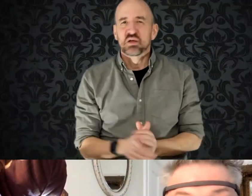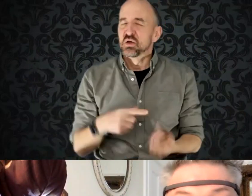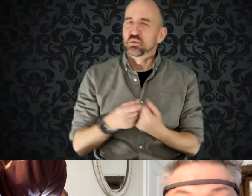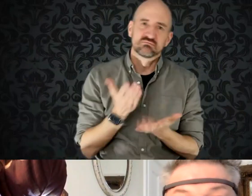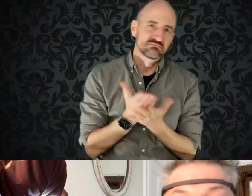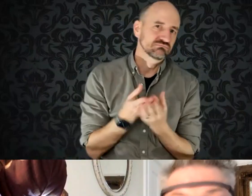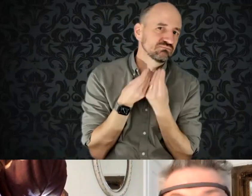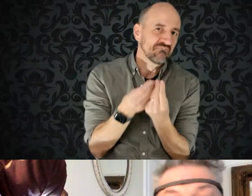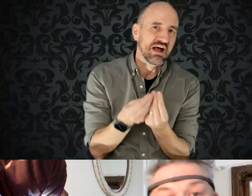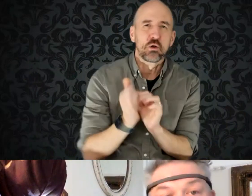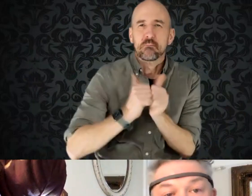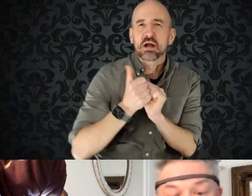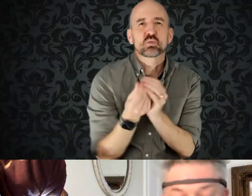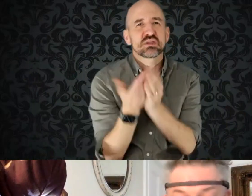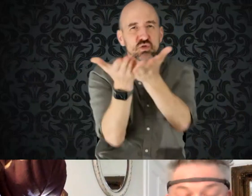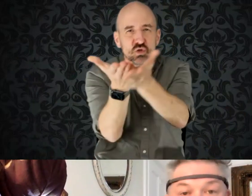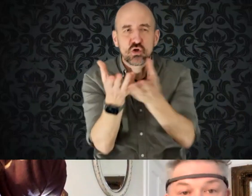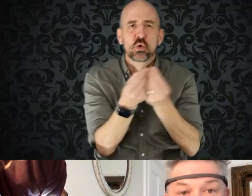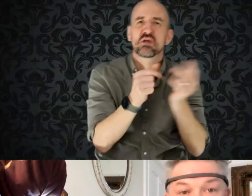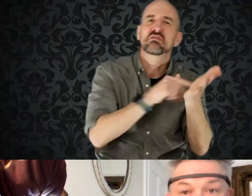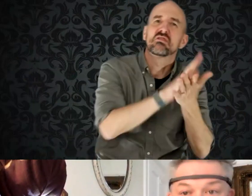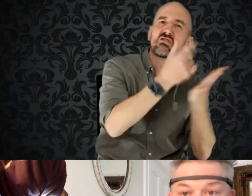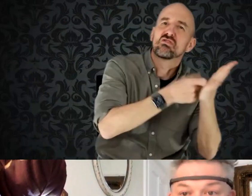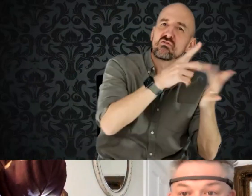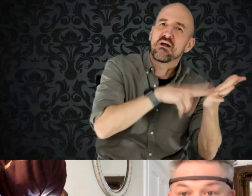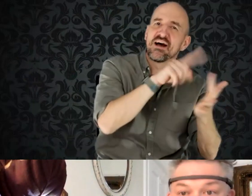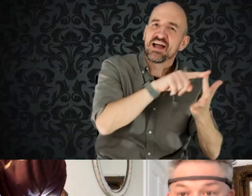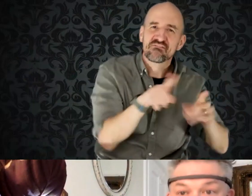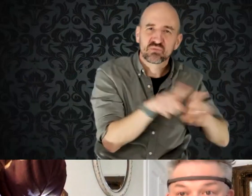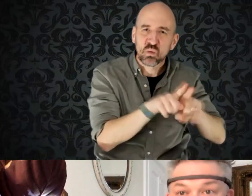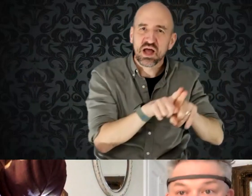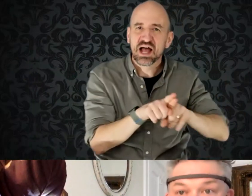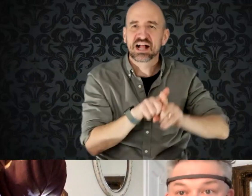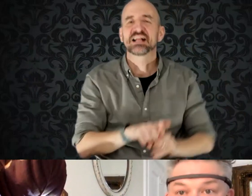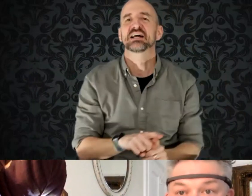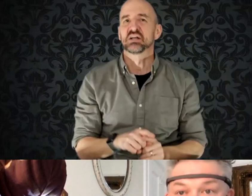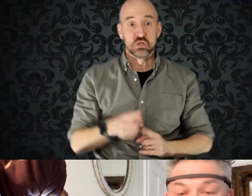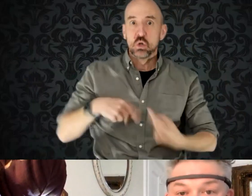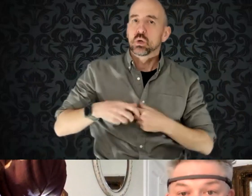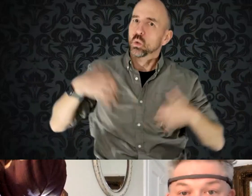That is fantastic! Maybe with things like this more people will be involved and have the love of